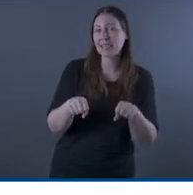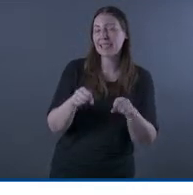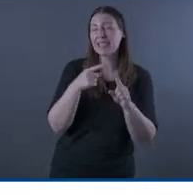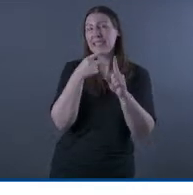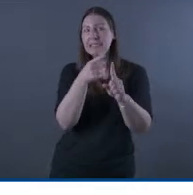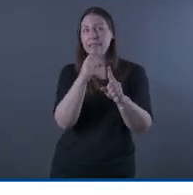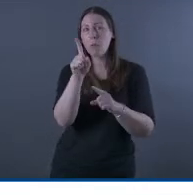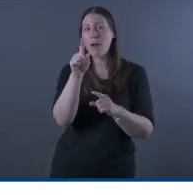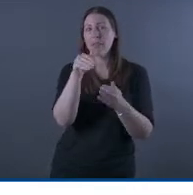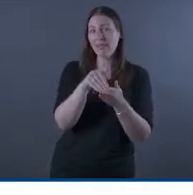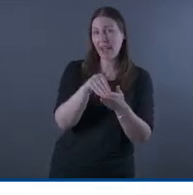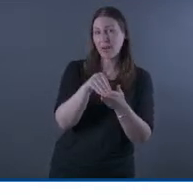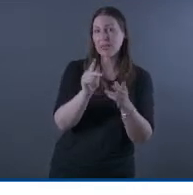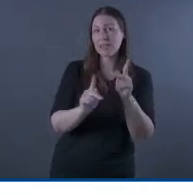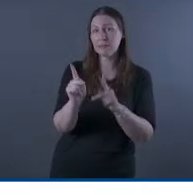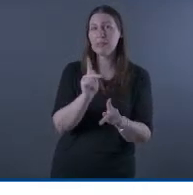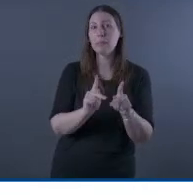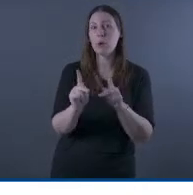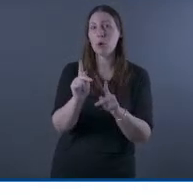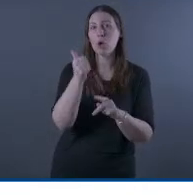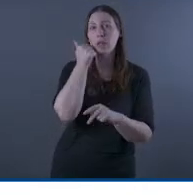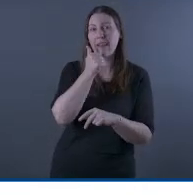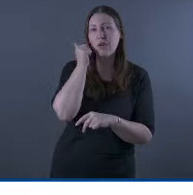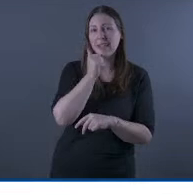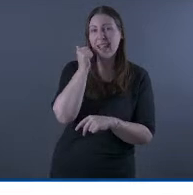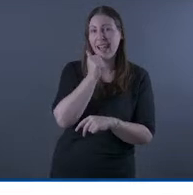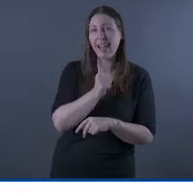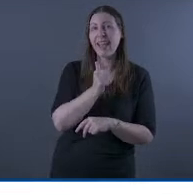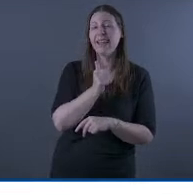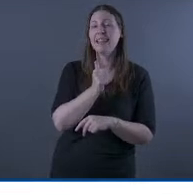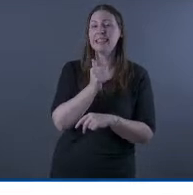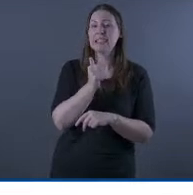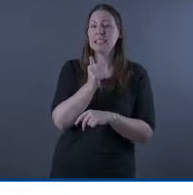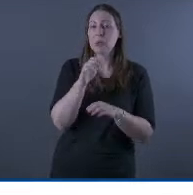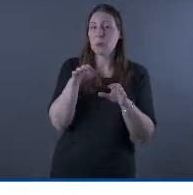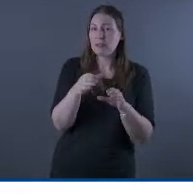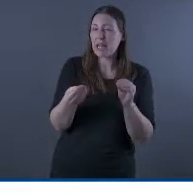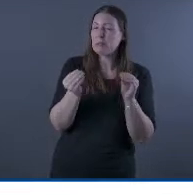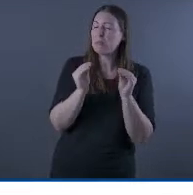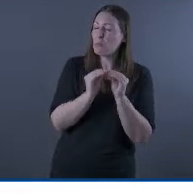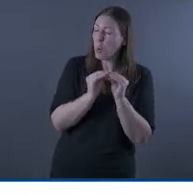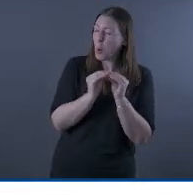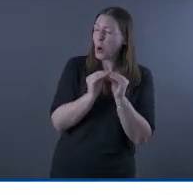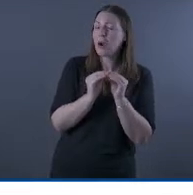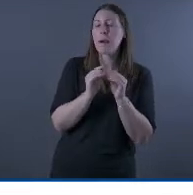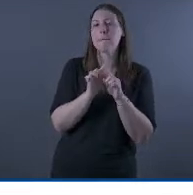We've actually done more than that a couple of days but it gets a little bit crazy for our people. So we're trying to keep it to a thousand.